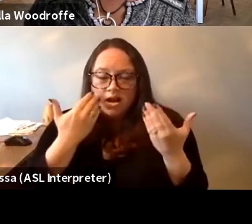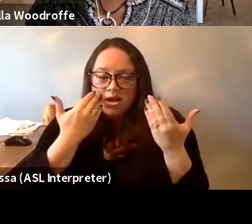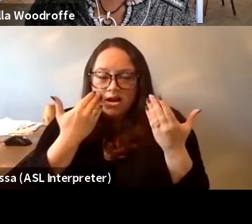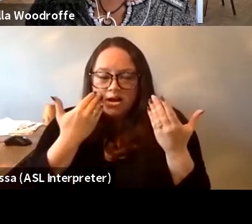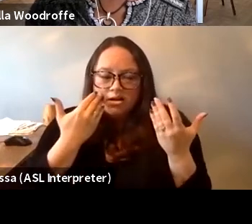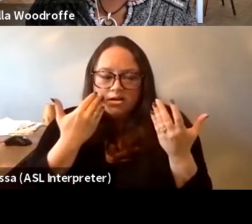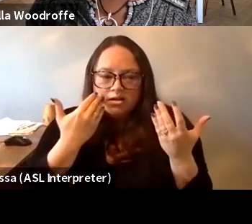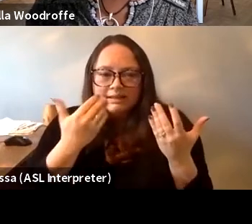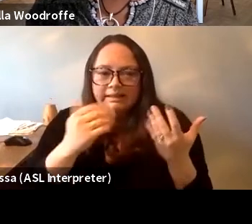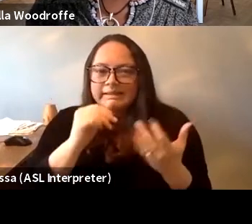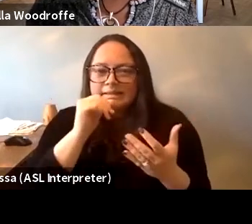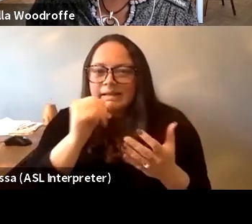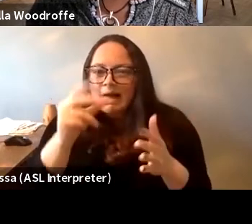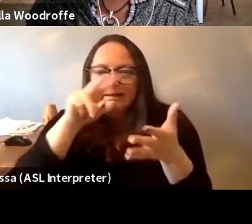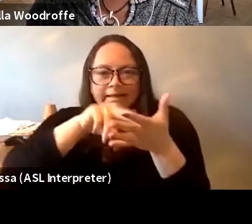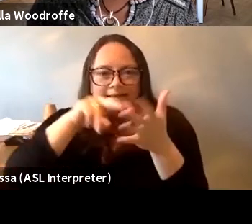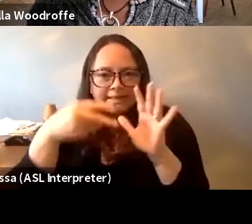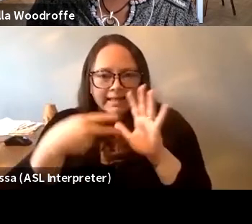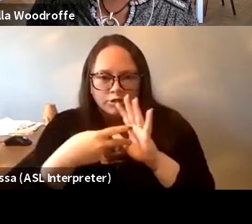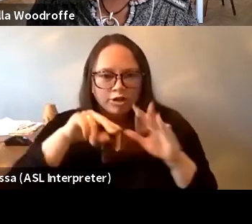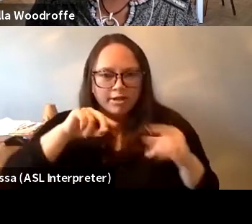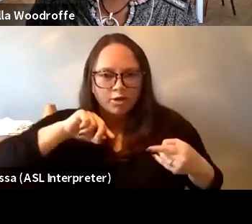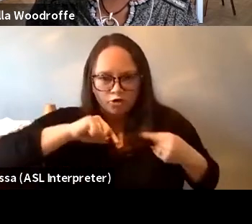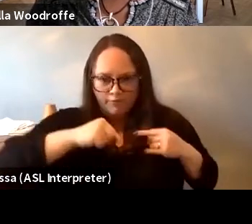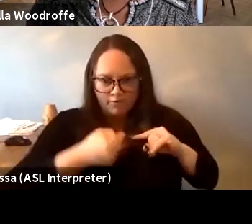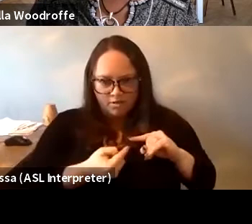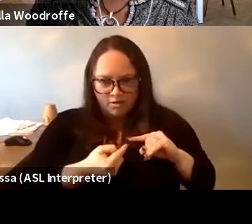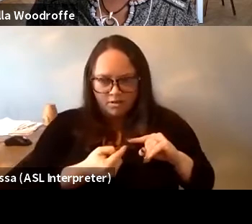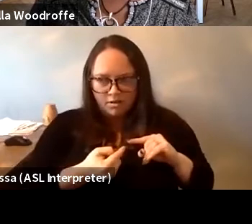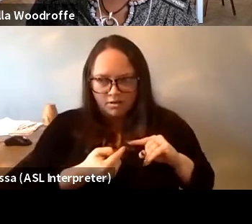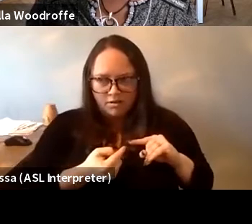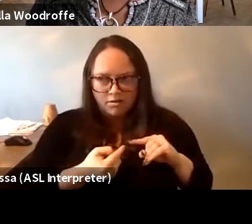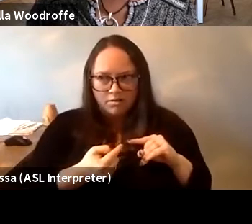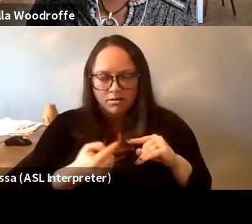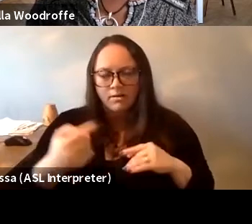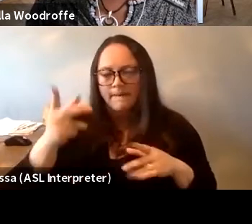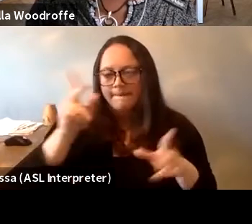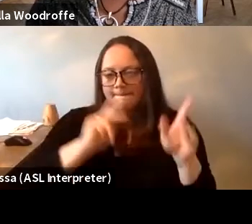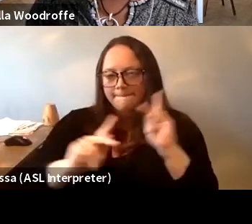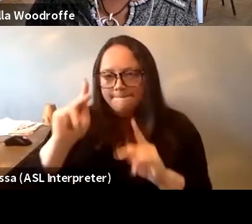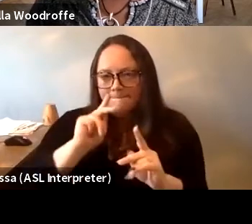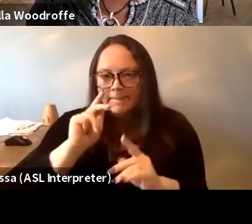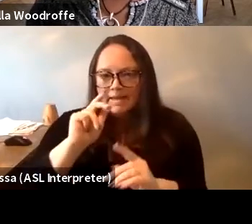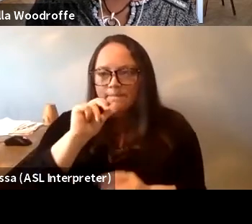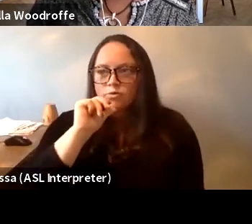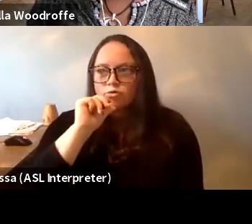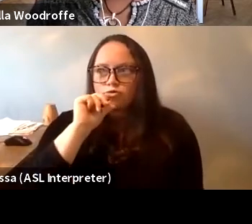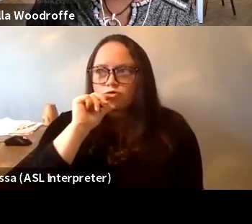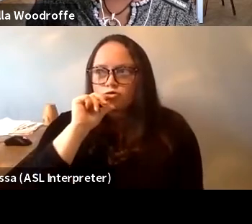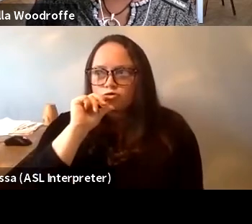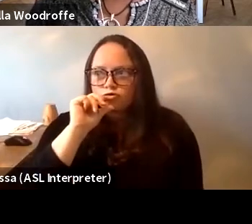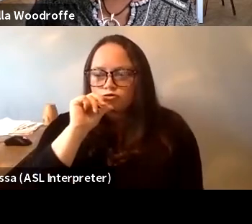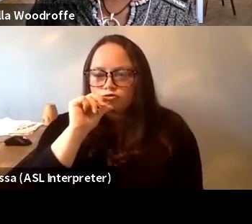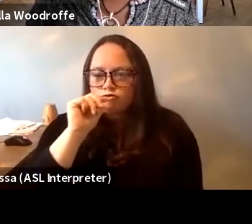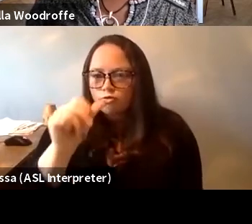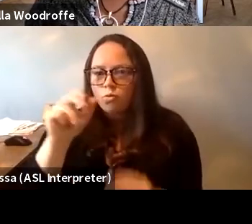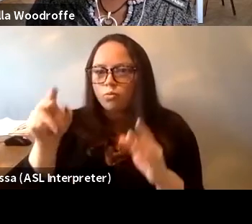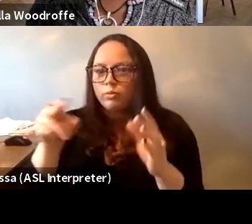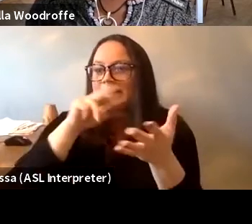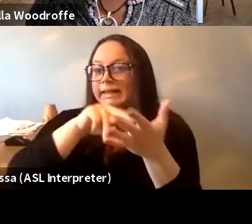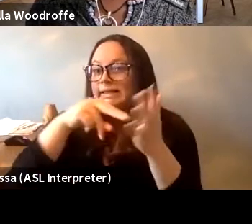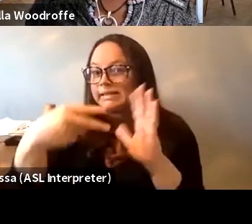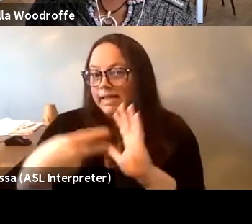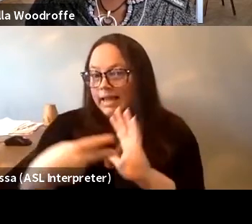intentionally. I think we people don't intend to be hurtful. But